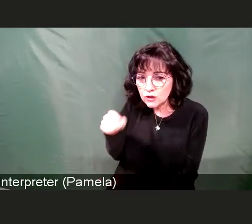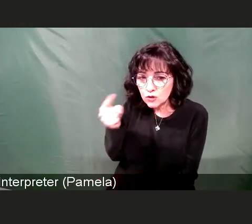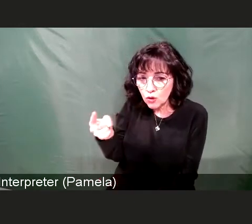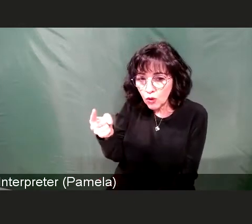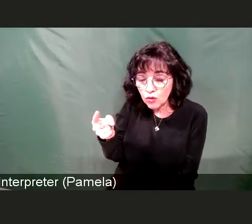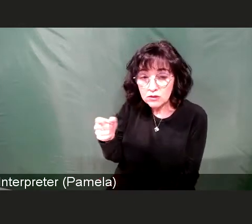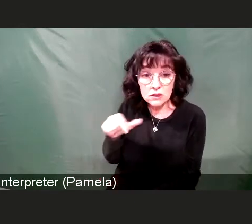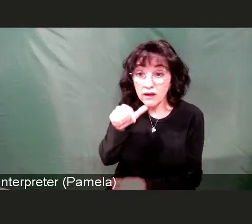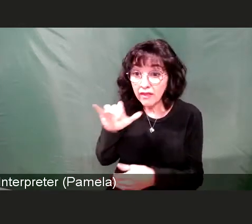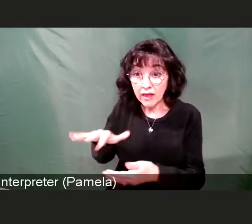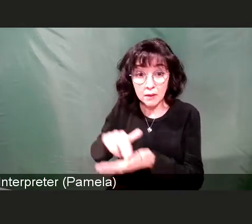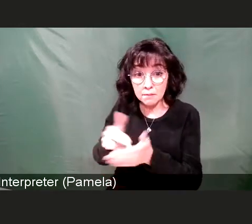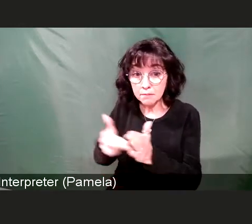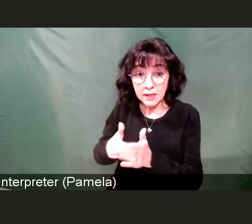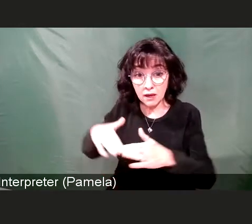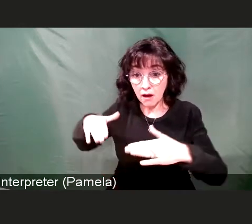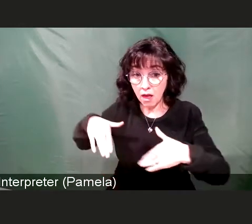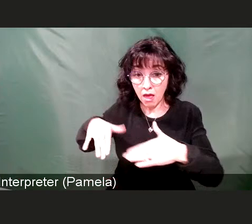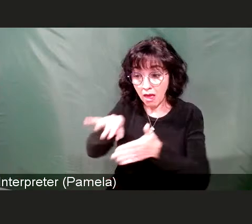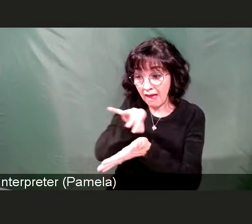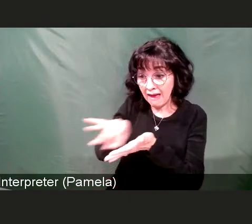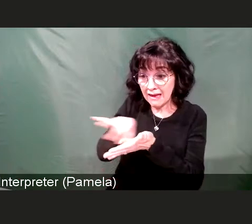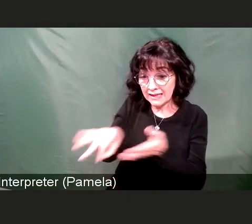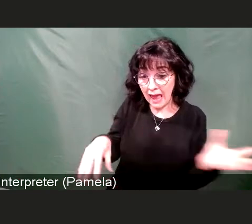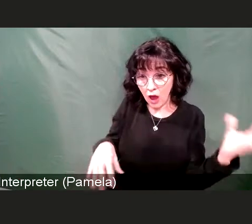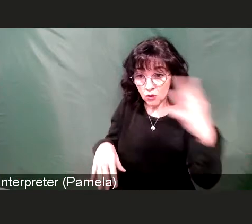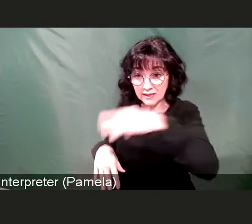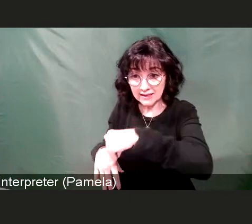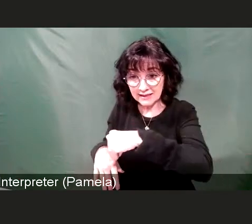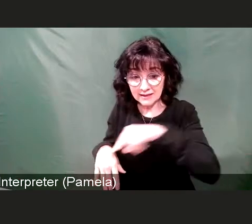which are the healthcare workers and it does not include